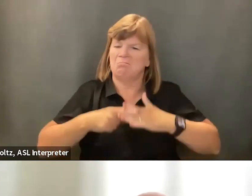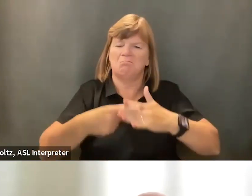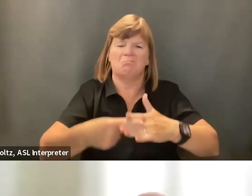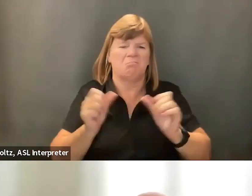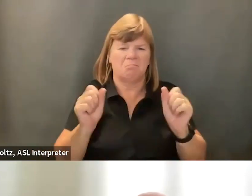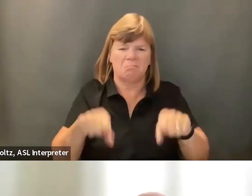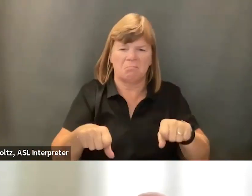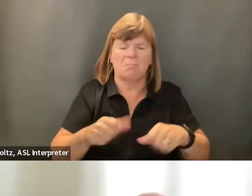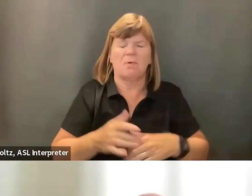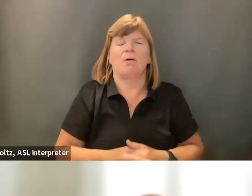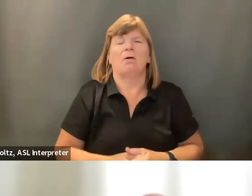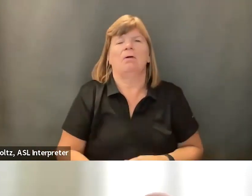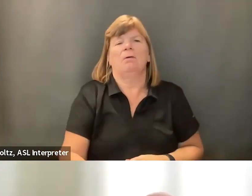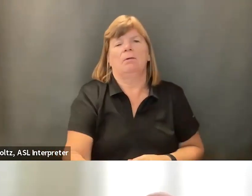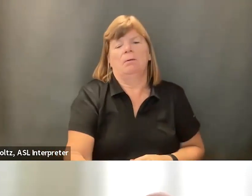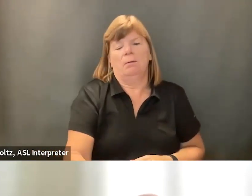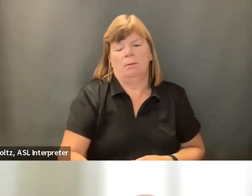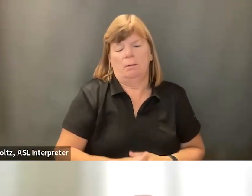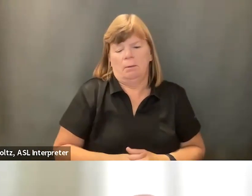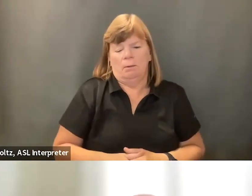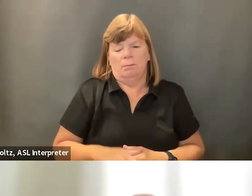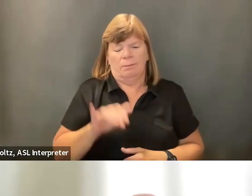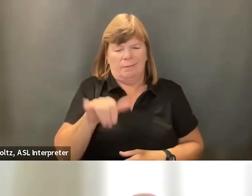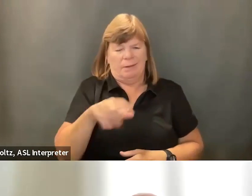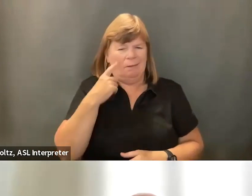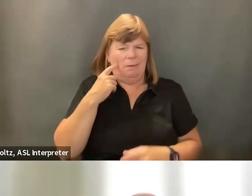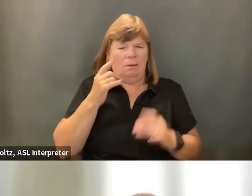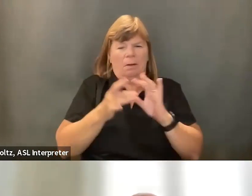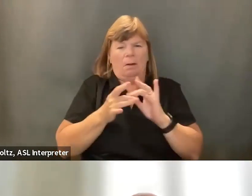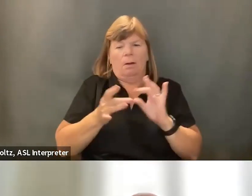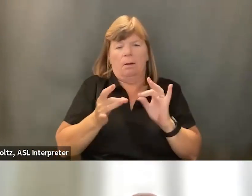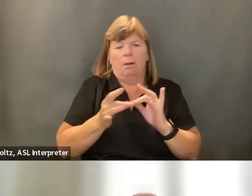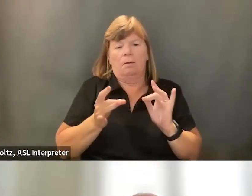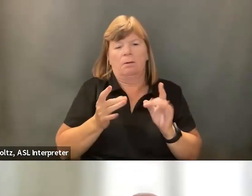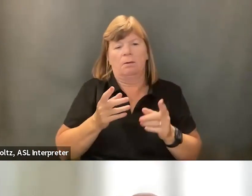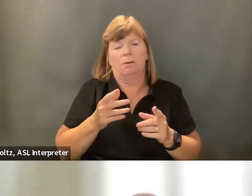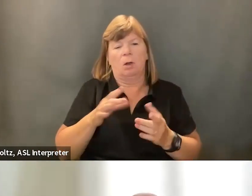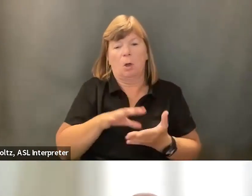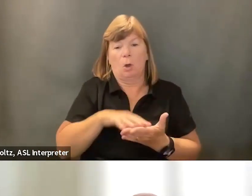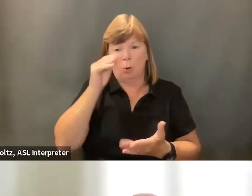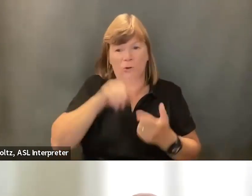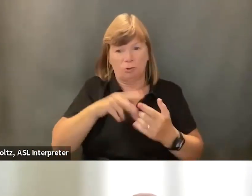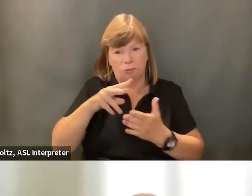um the the um statement that you know the reading to learning to read and reading to learn